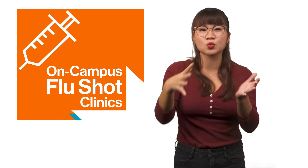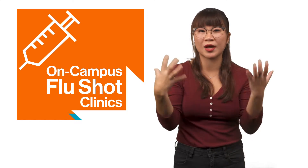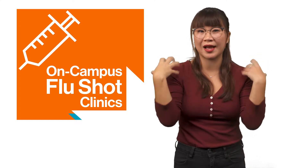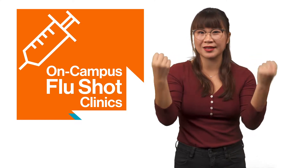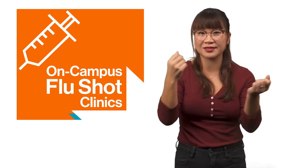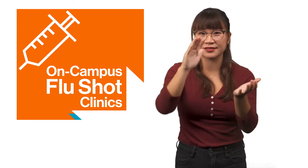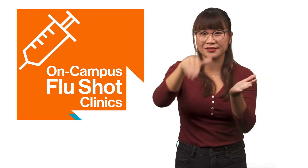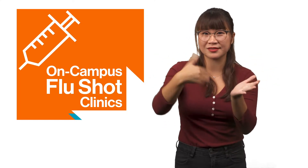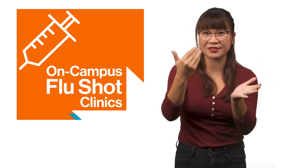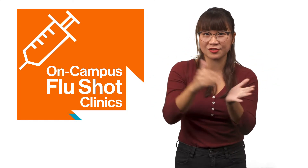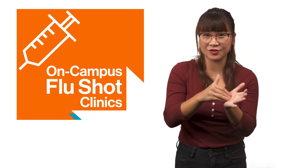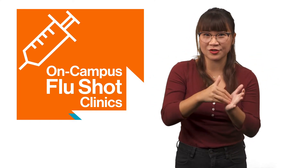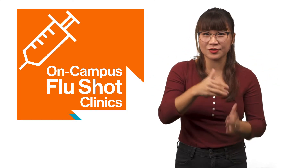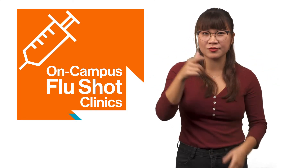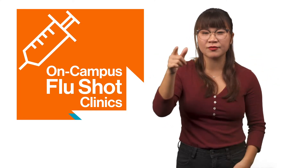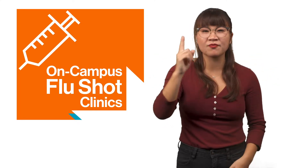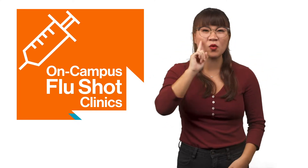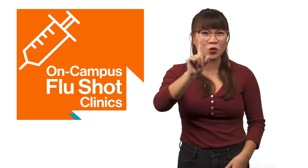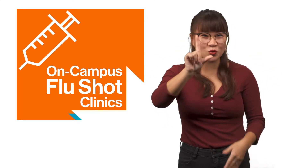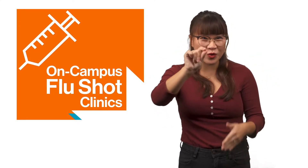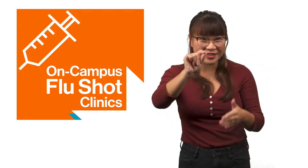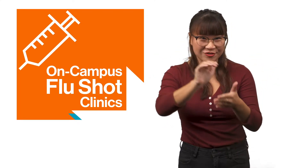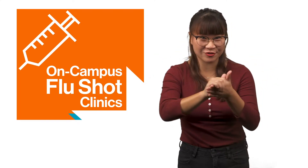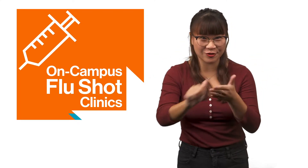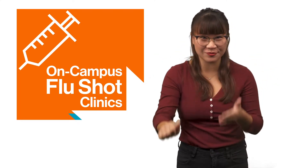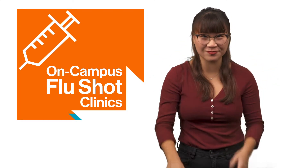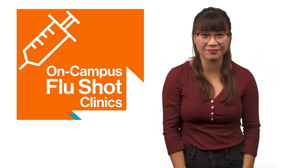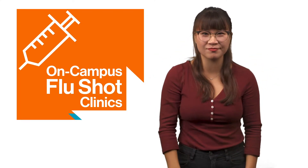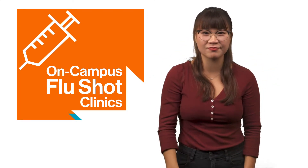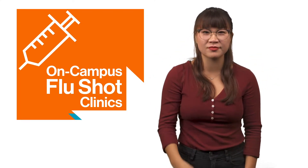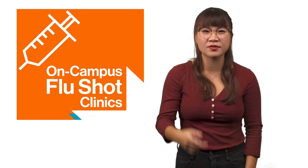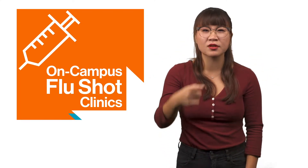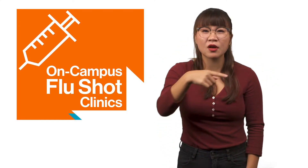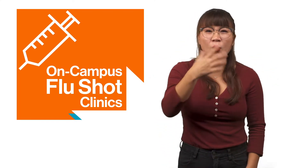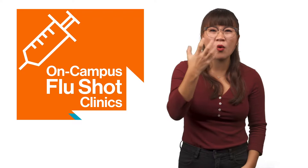at the Student Health Center for $20.